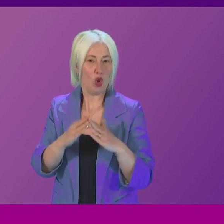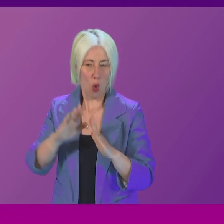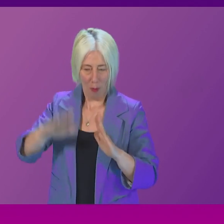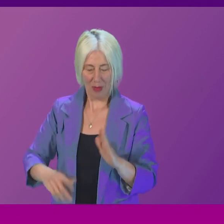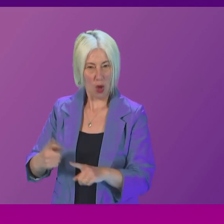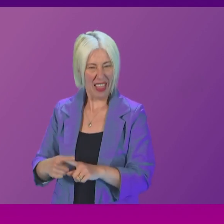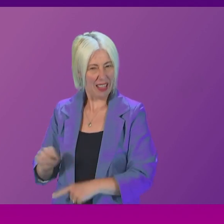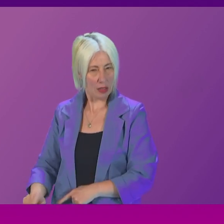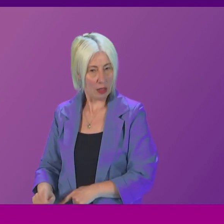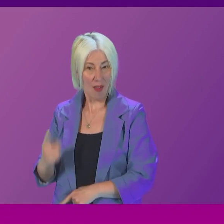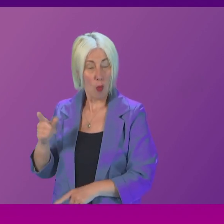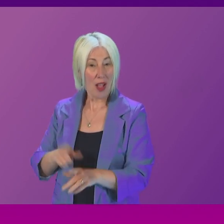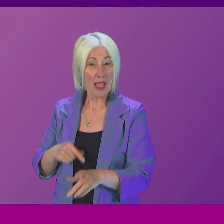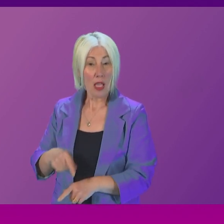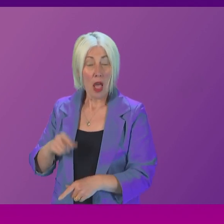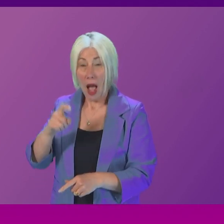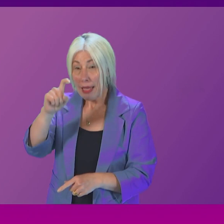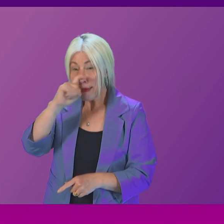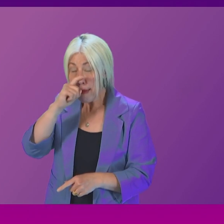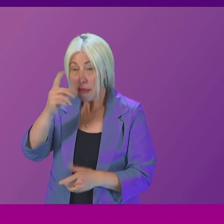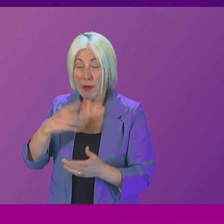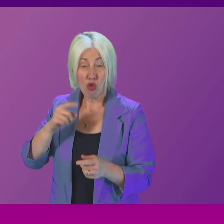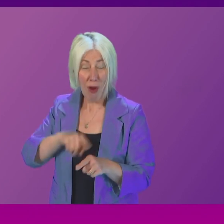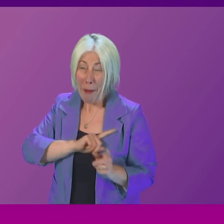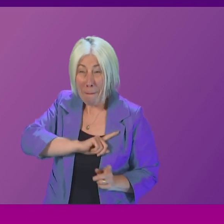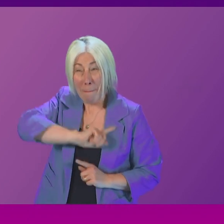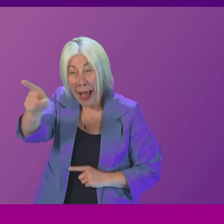For over a year, her sister has been desperately trying to get her back home closer to family